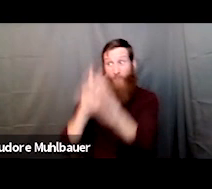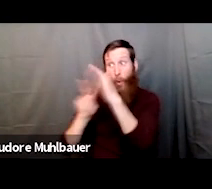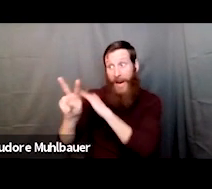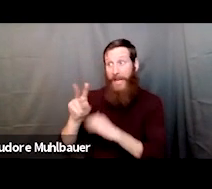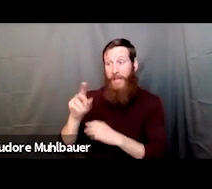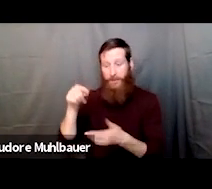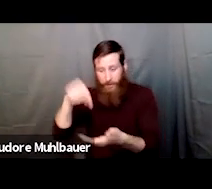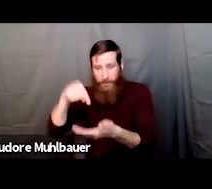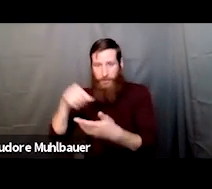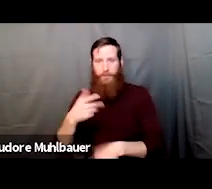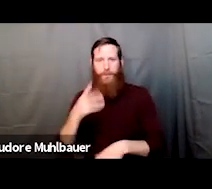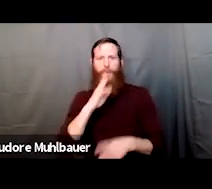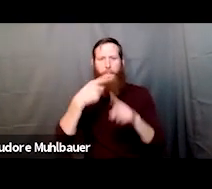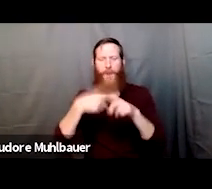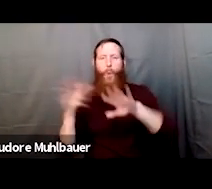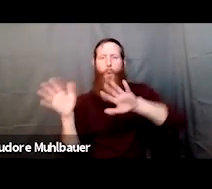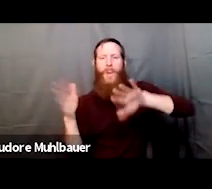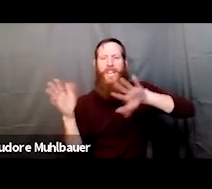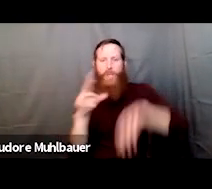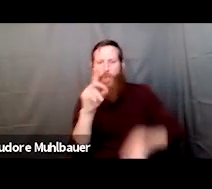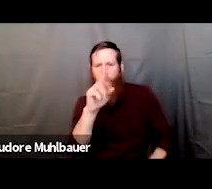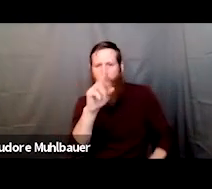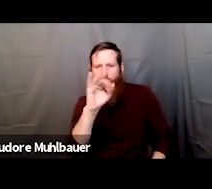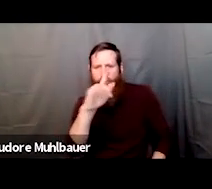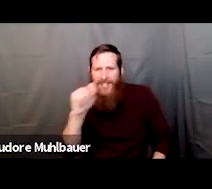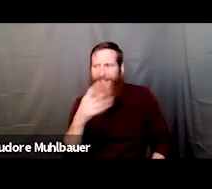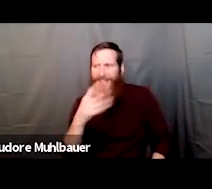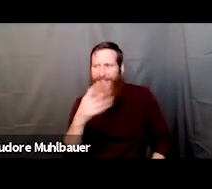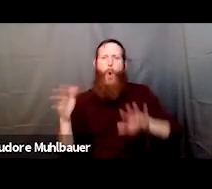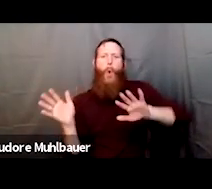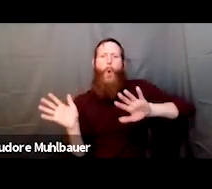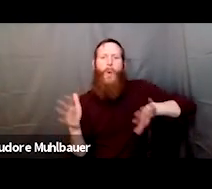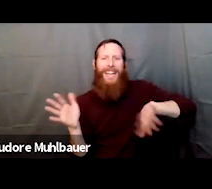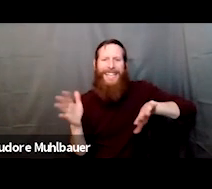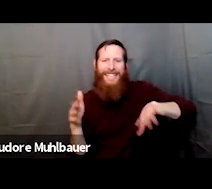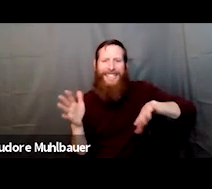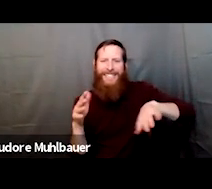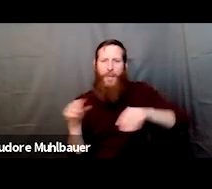like "wind drifts" and "stiffened wind transported snow" and "cornice formation"